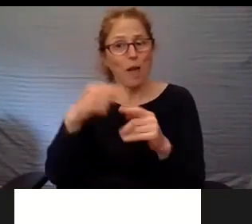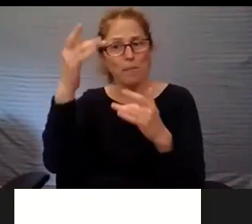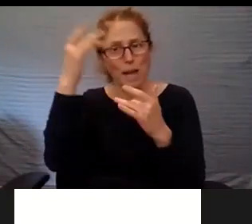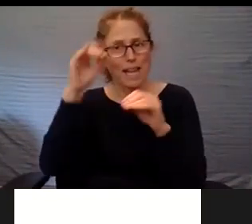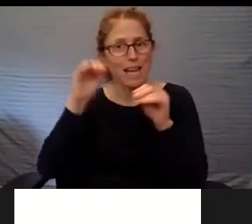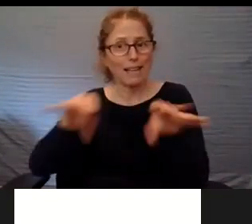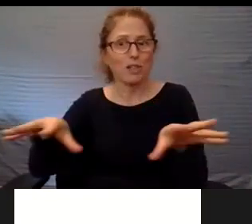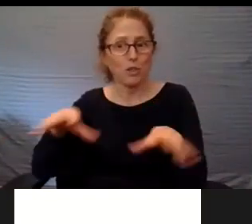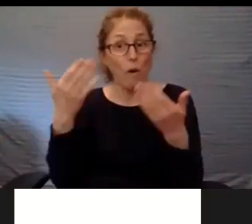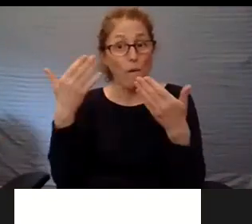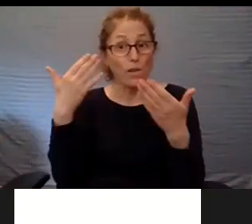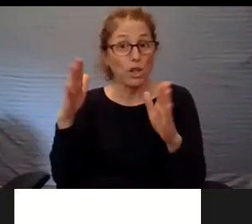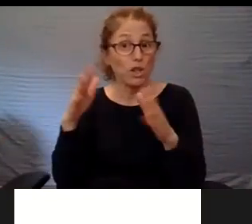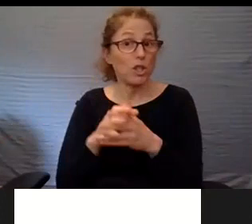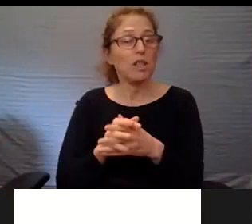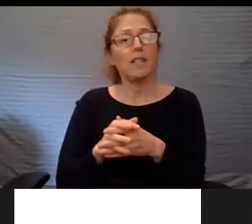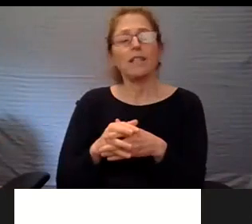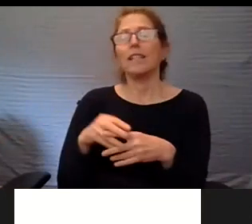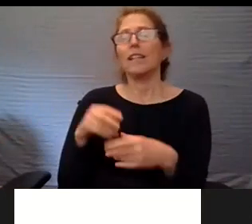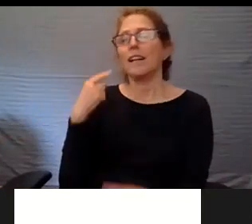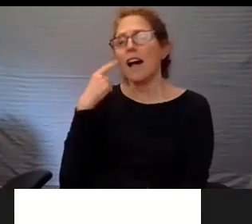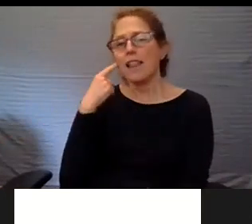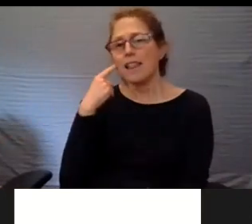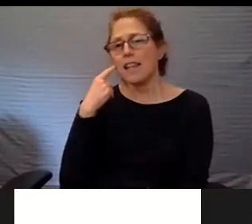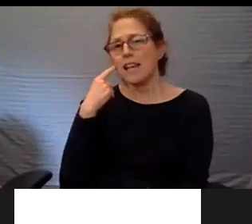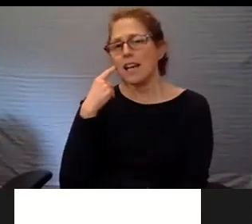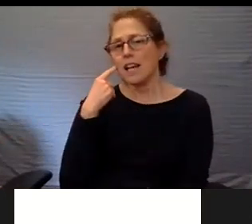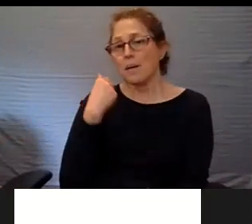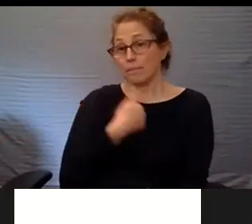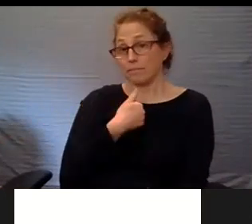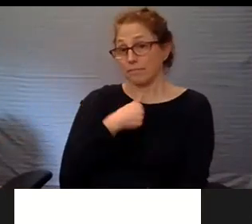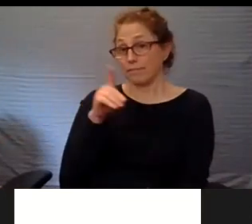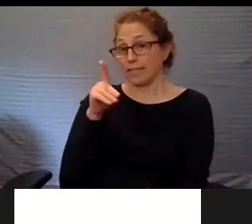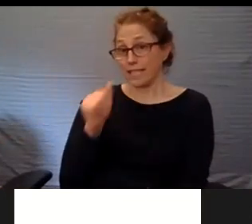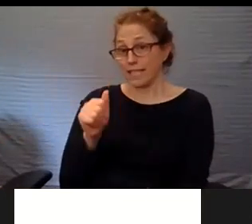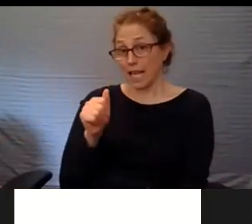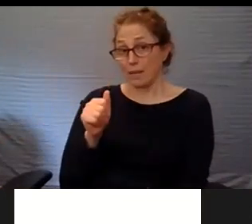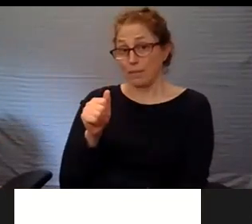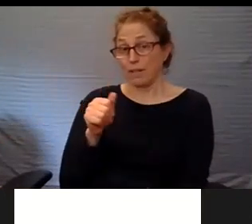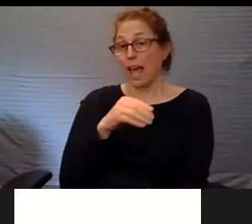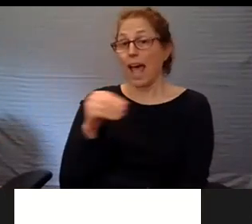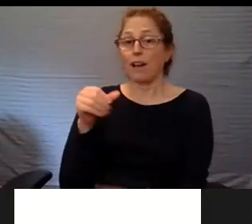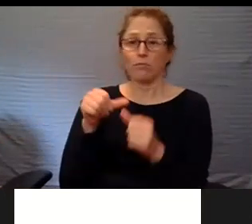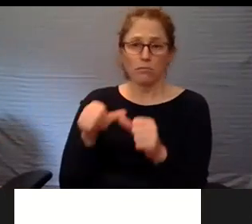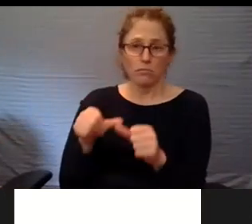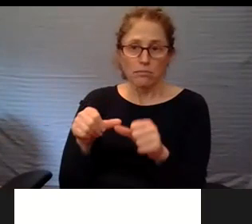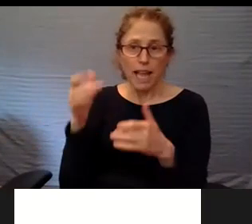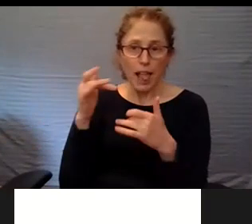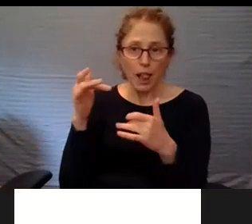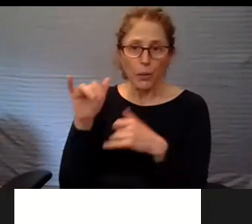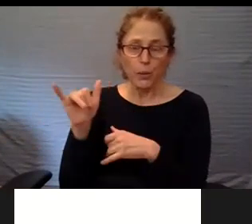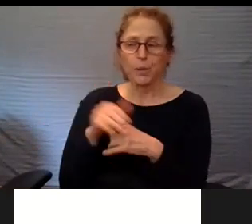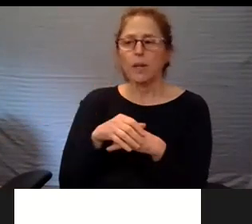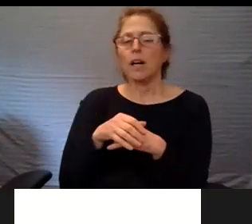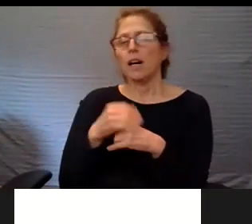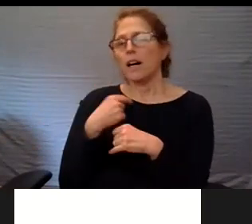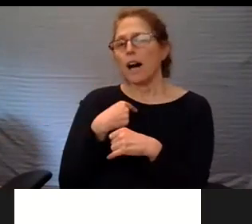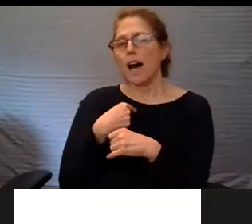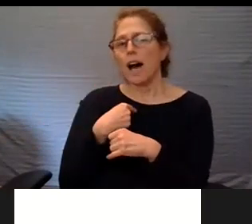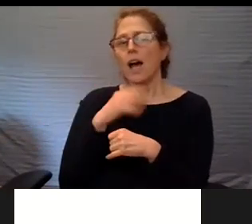I think as someone who is disabled and chronically ill, I would definitely benefit